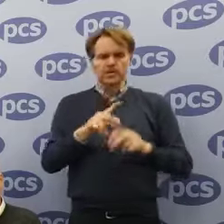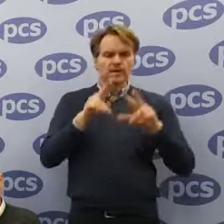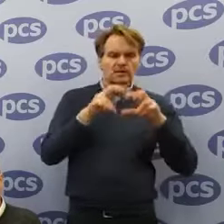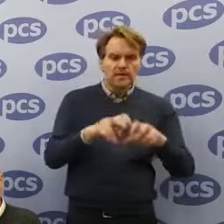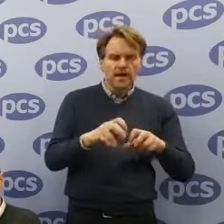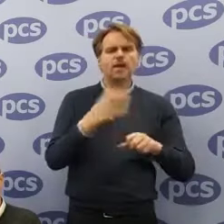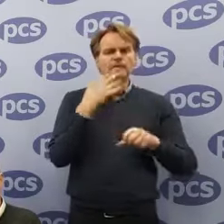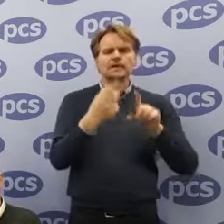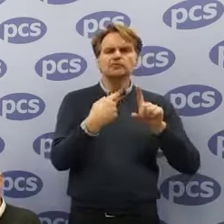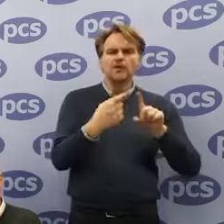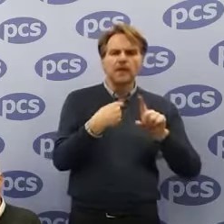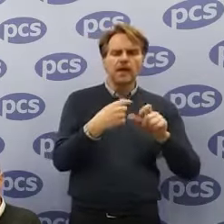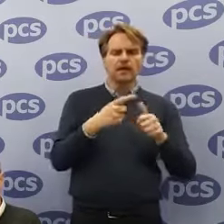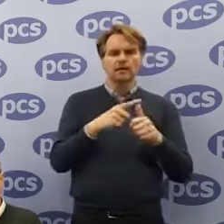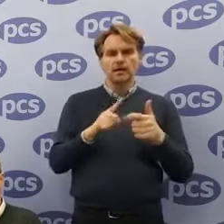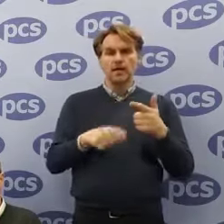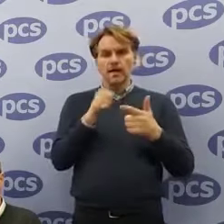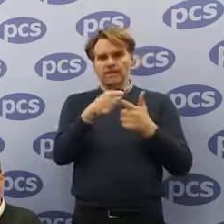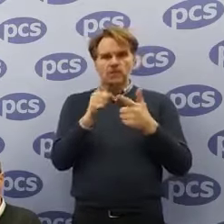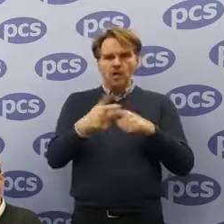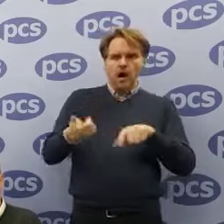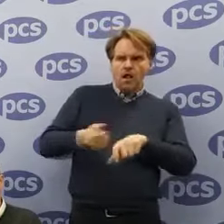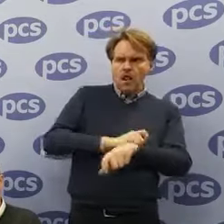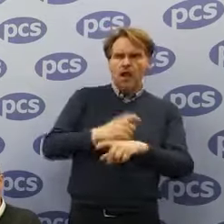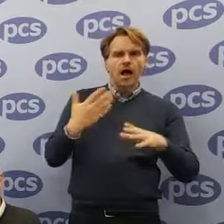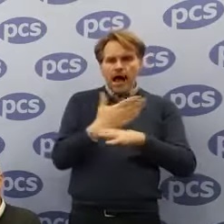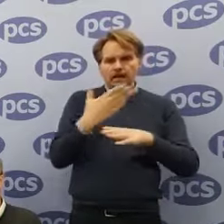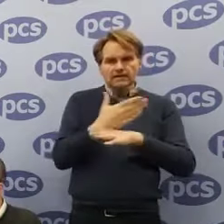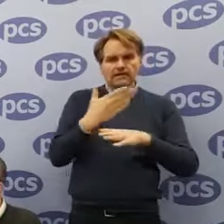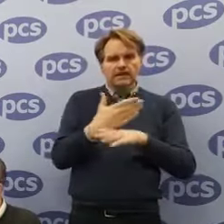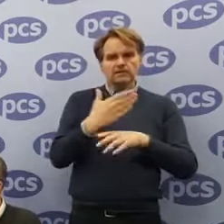an activist or a branch rep to ensure that you fill in the online consultation